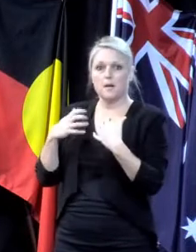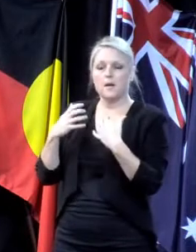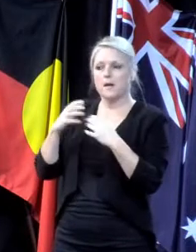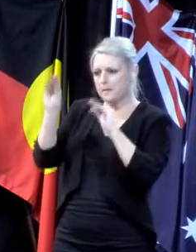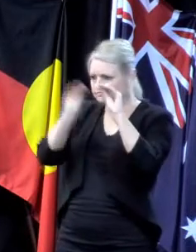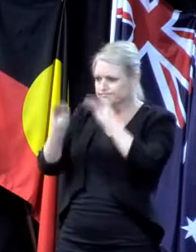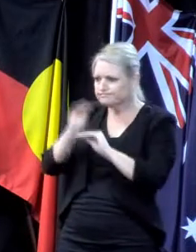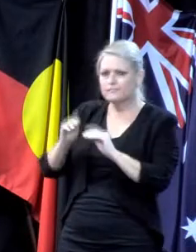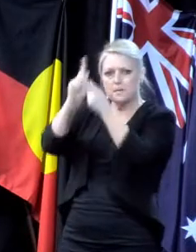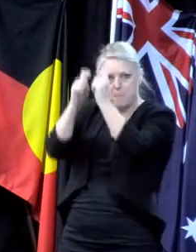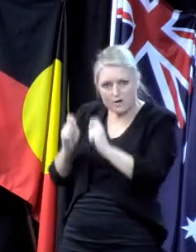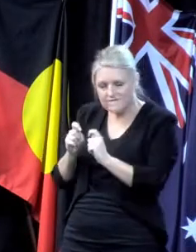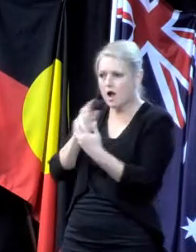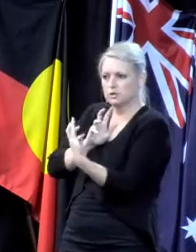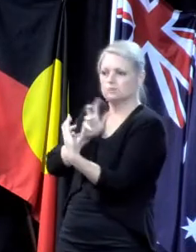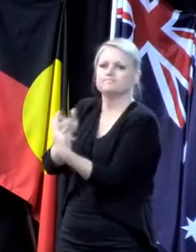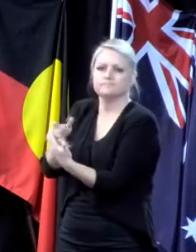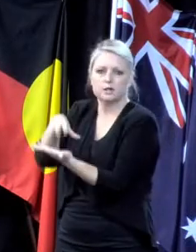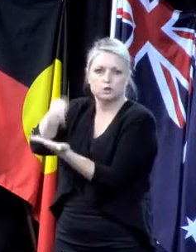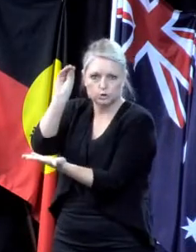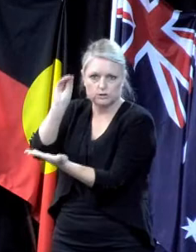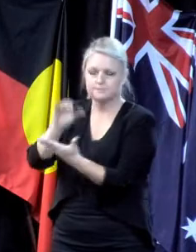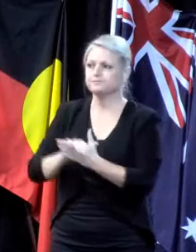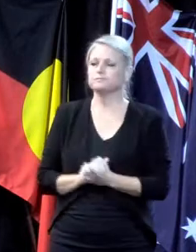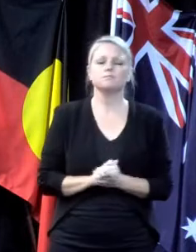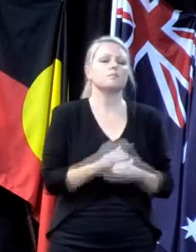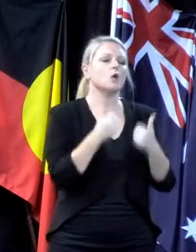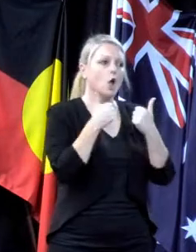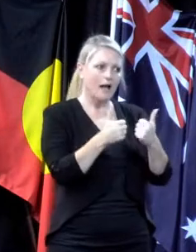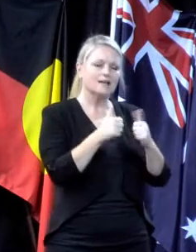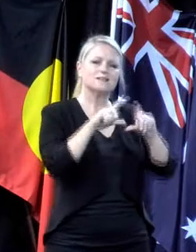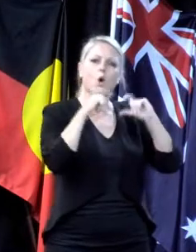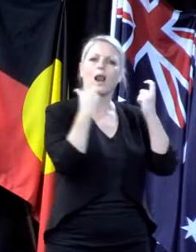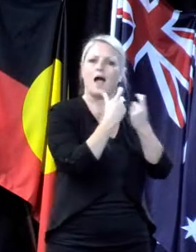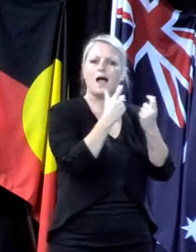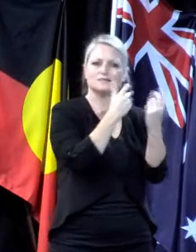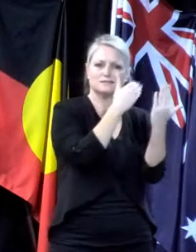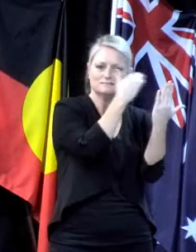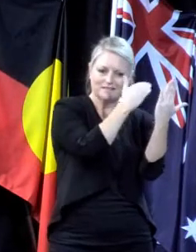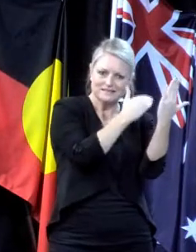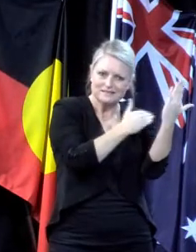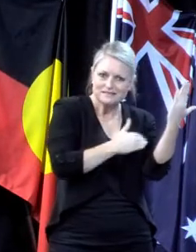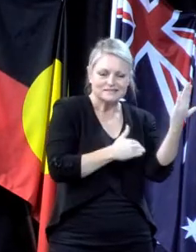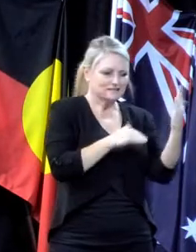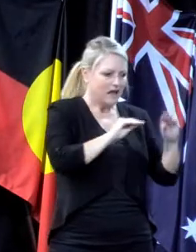which is the choice of class allocation, not classroom allocation, but students allocated into a class.